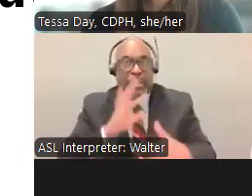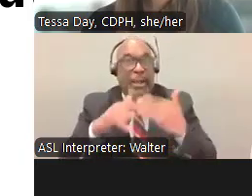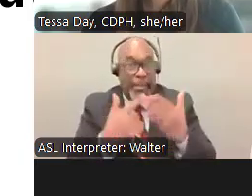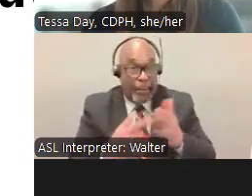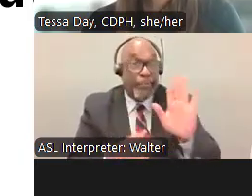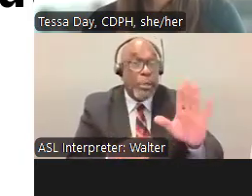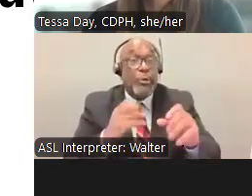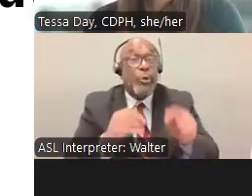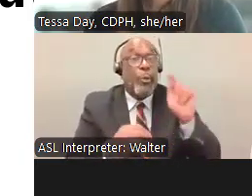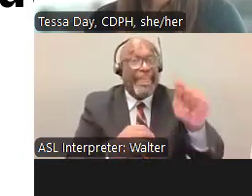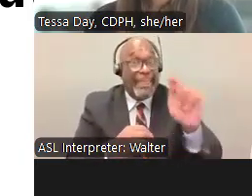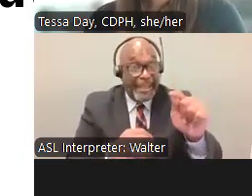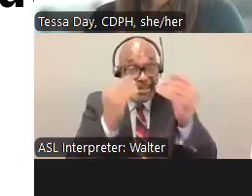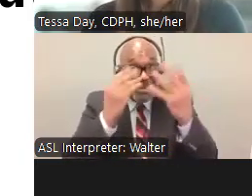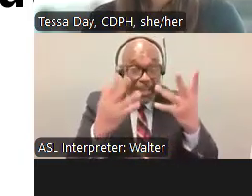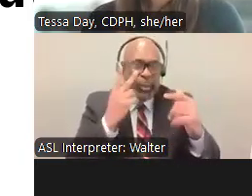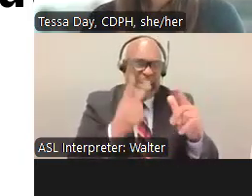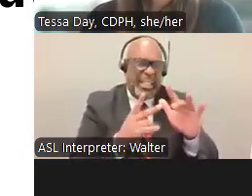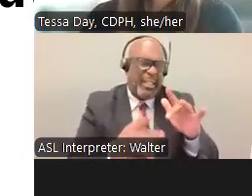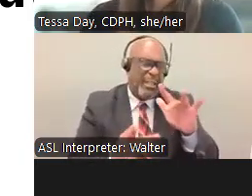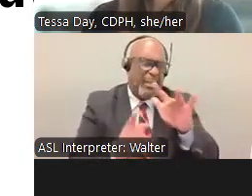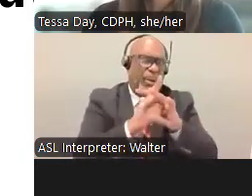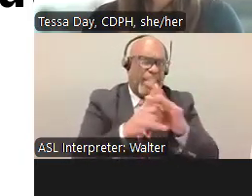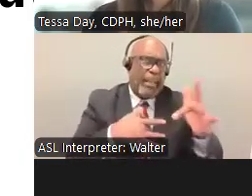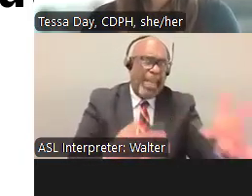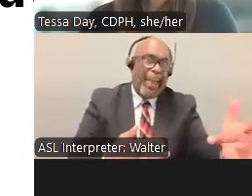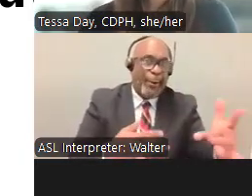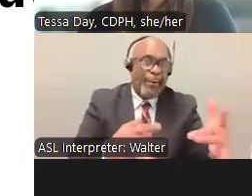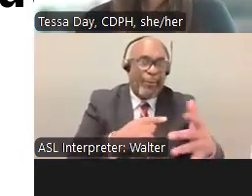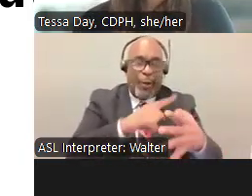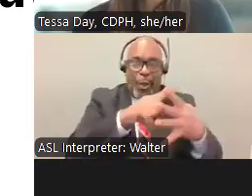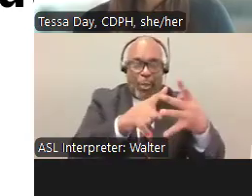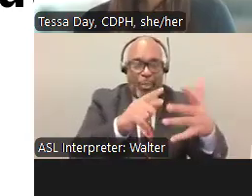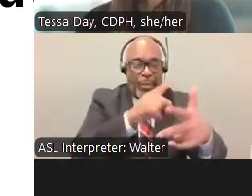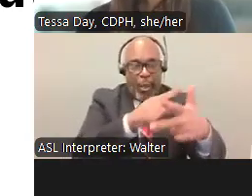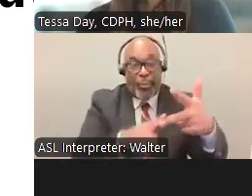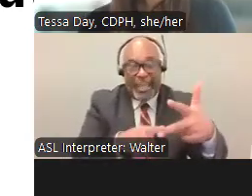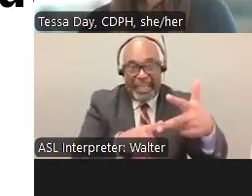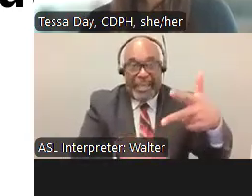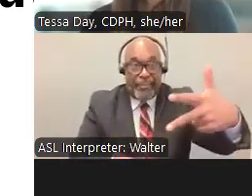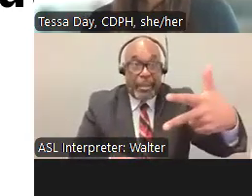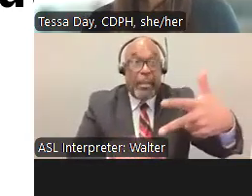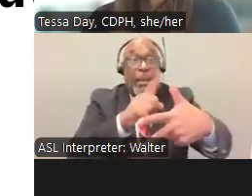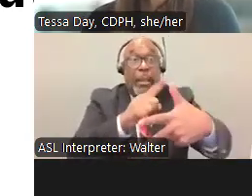13:28:56 data we see a pattern 13:28:58 emerging across all three of 13:29:00 these measures, and that adults 13:29:01 with disabilities consistently